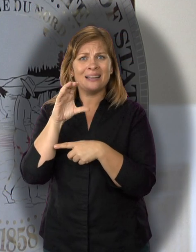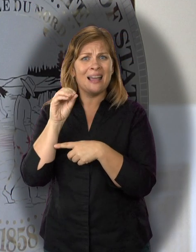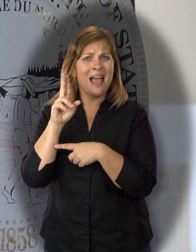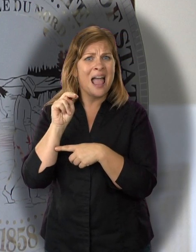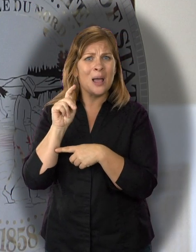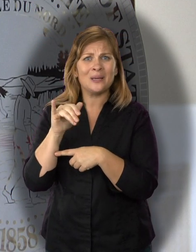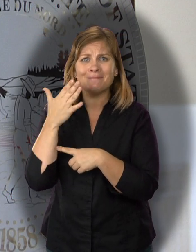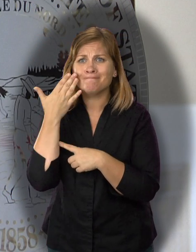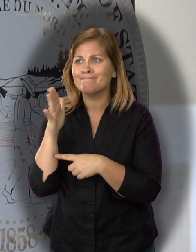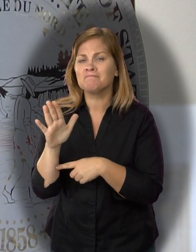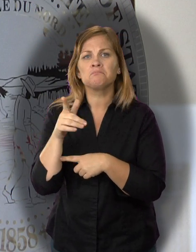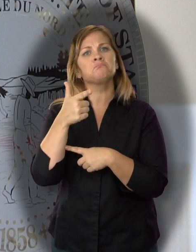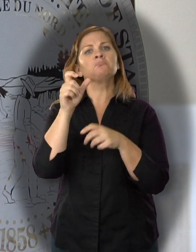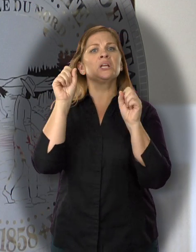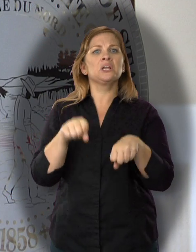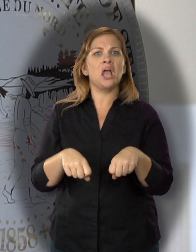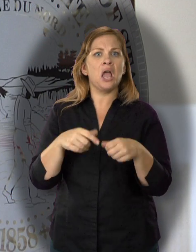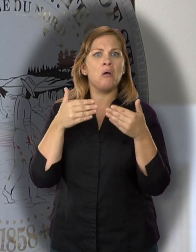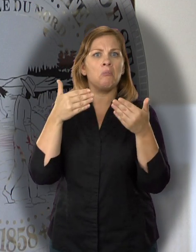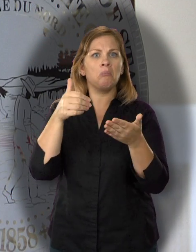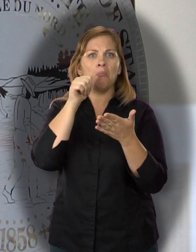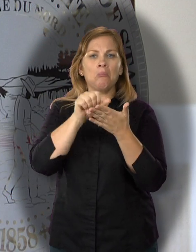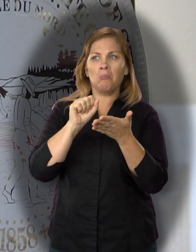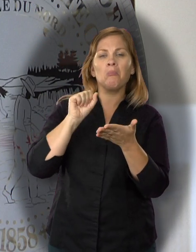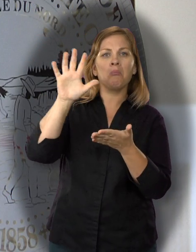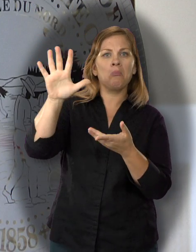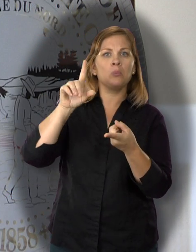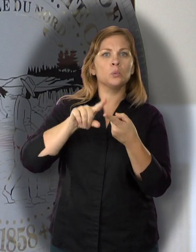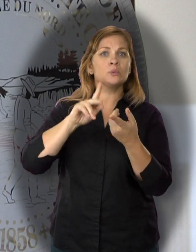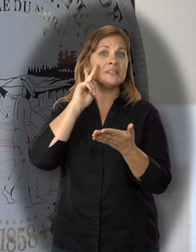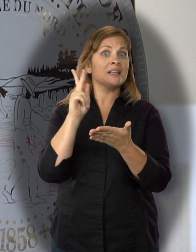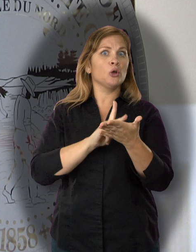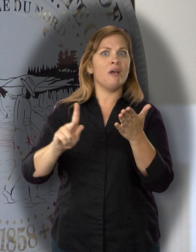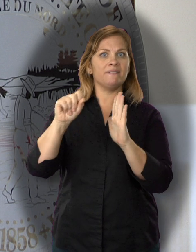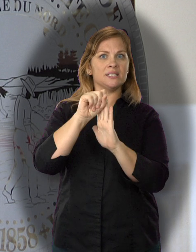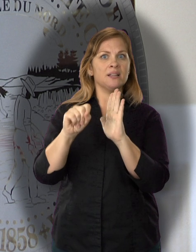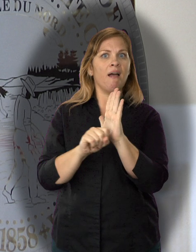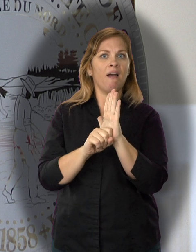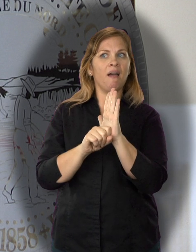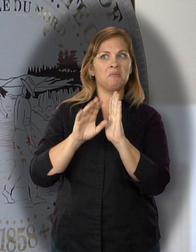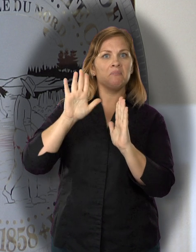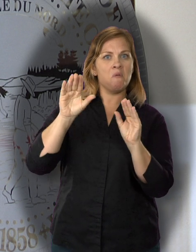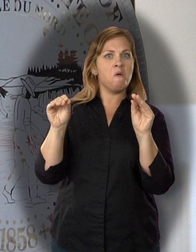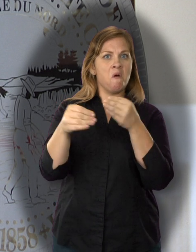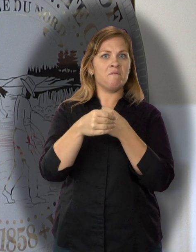If you don't have internet access or don't know which county you live in, you can return your absentee ballot application